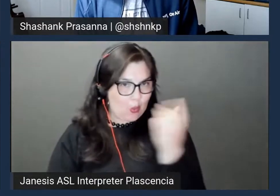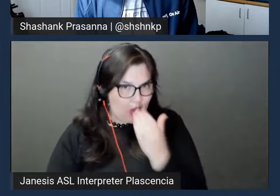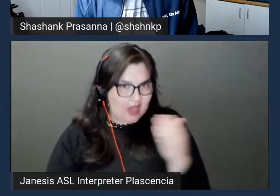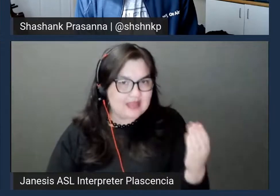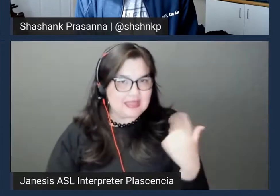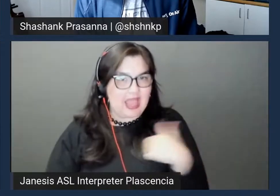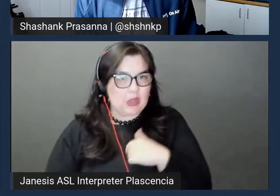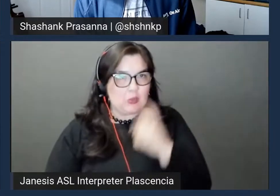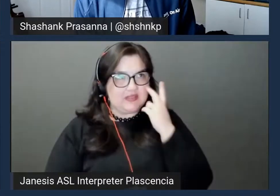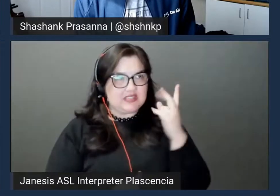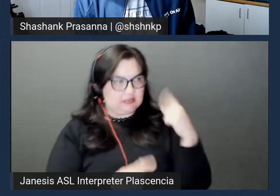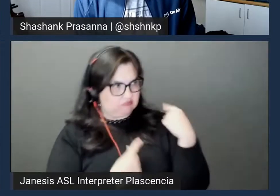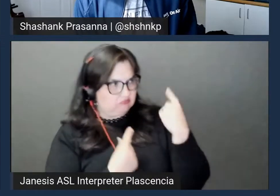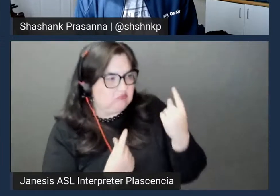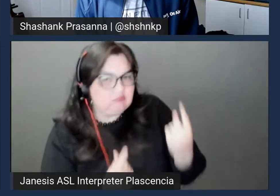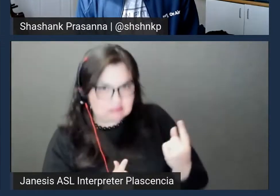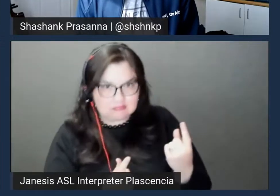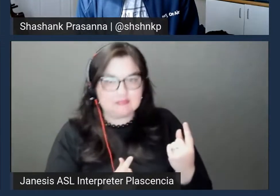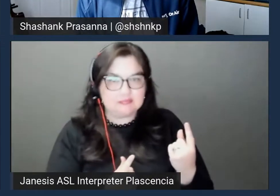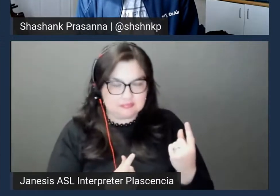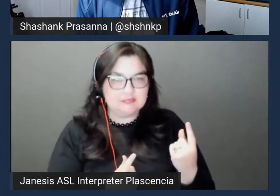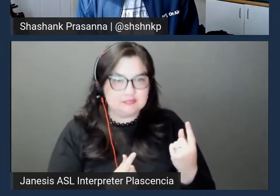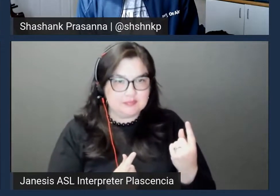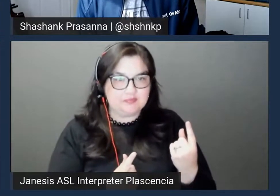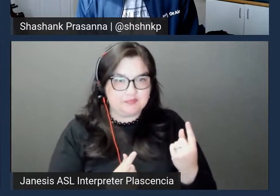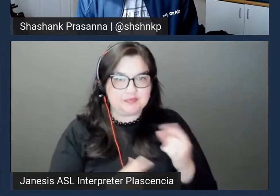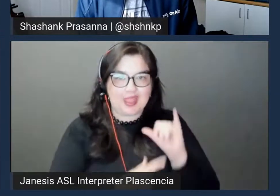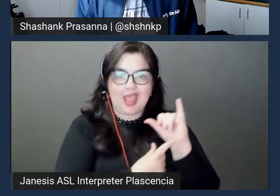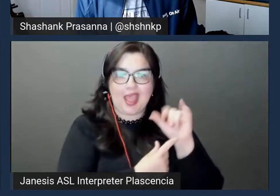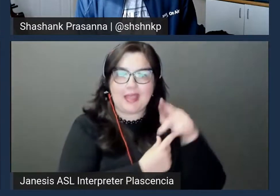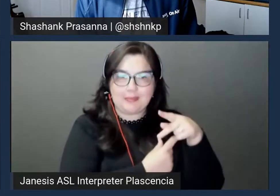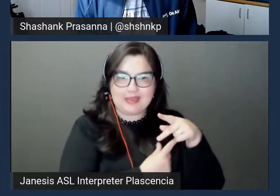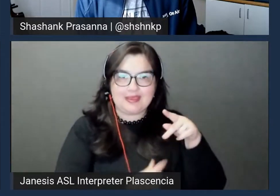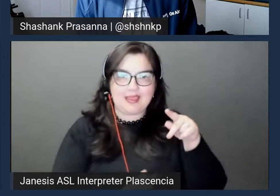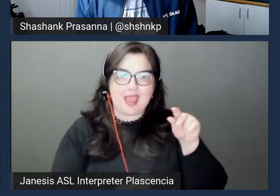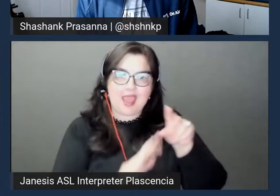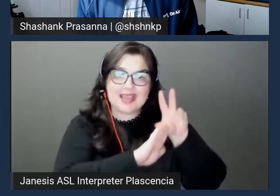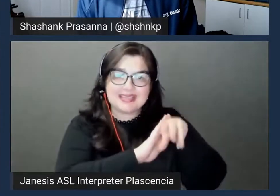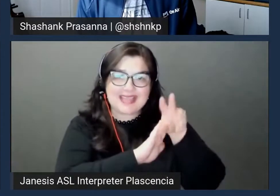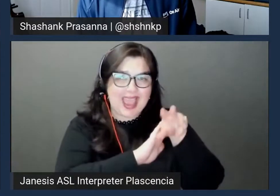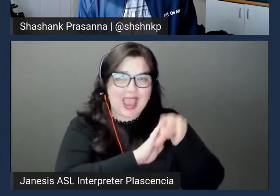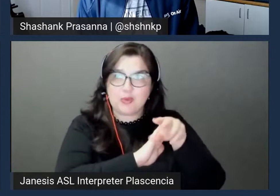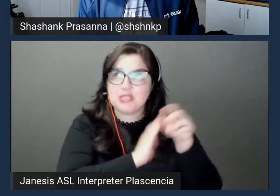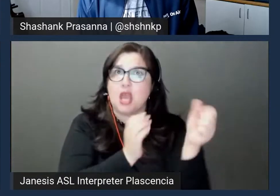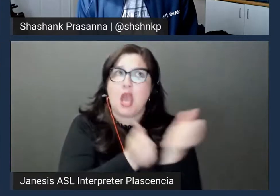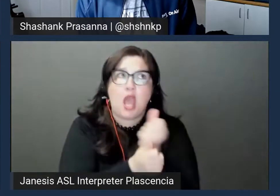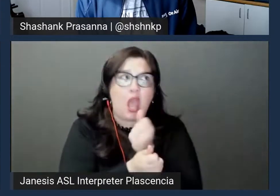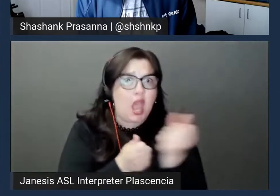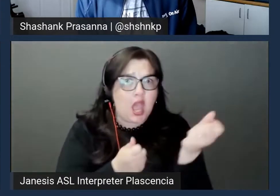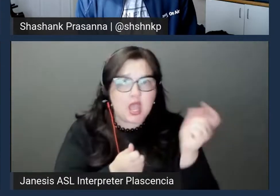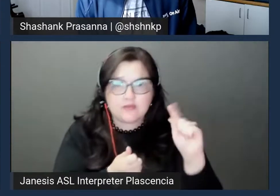the last several years is that IP cameras are everywhere, right, whether you talk about the consumer use cases